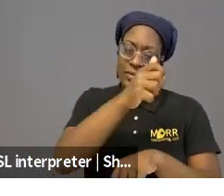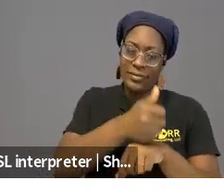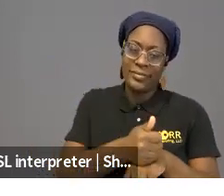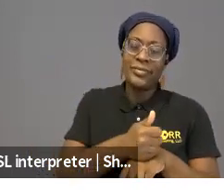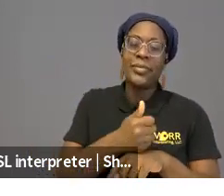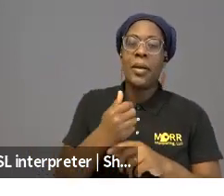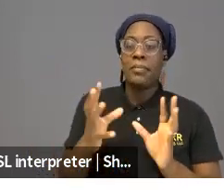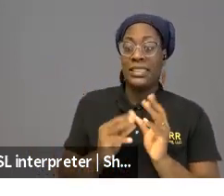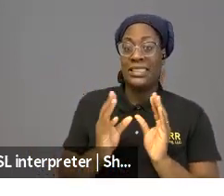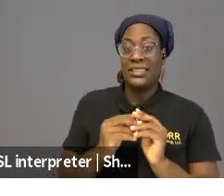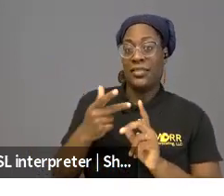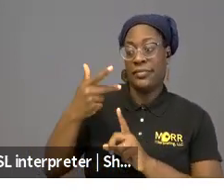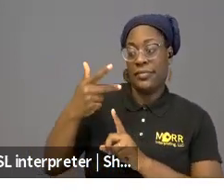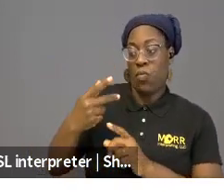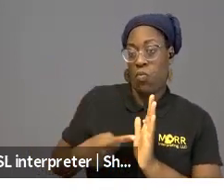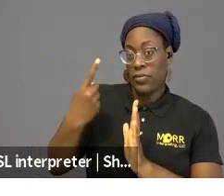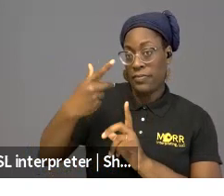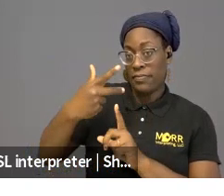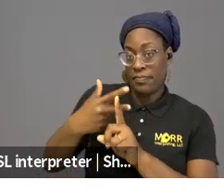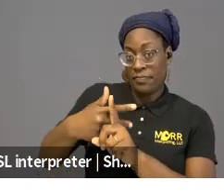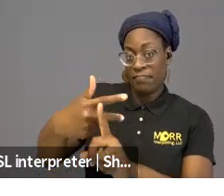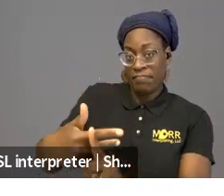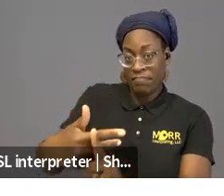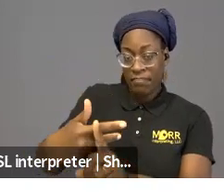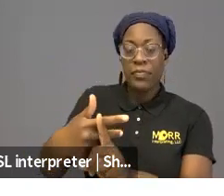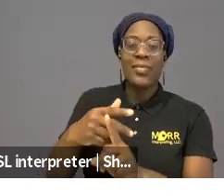but they are dedicated time set aside for us to engage in discussions, collaborate,